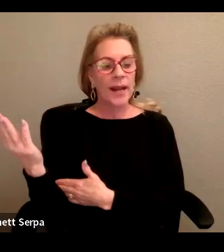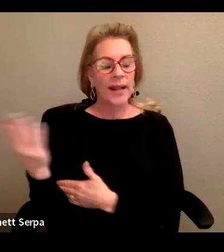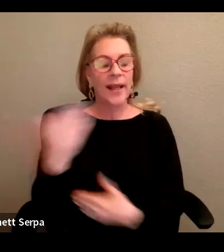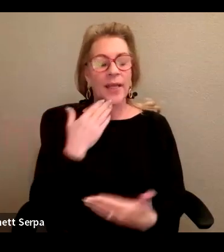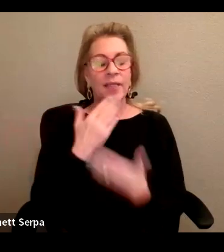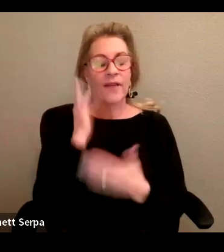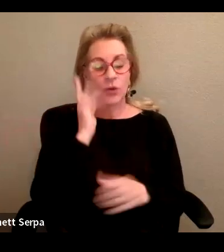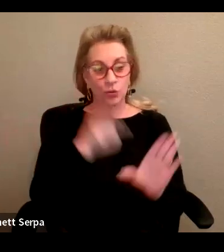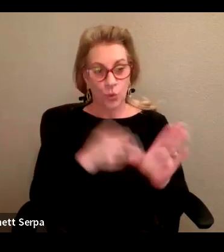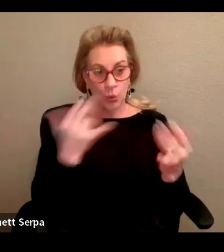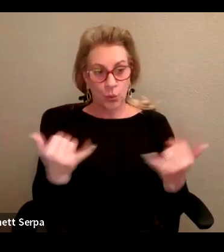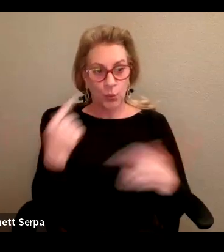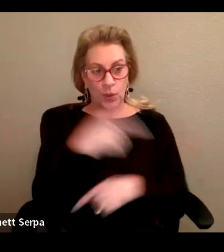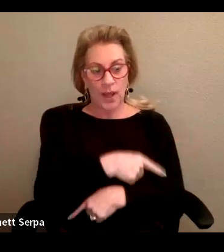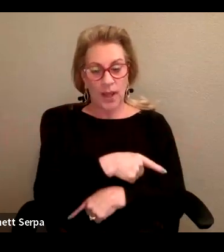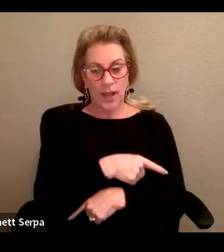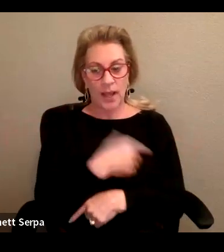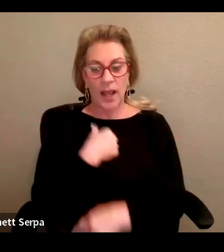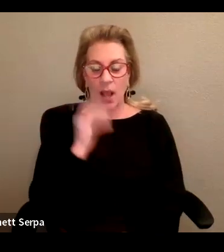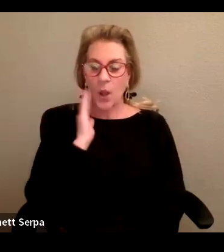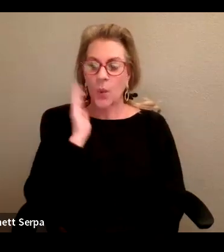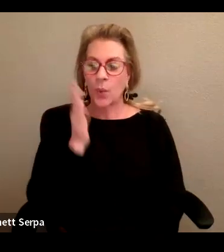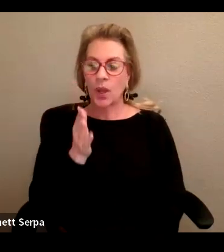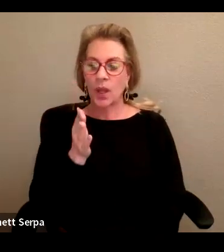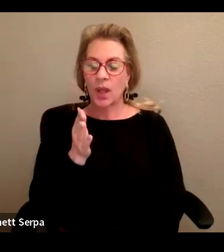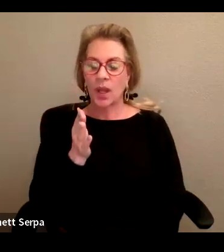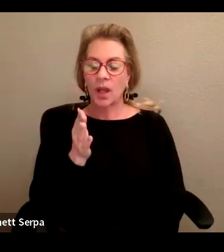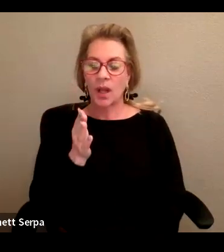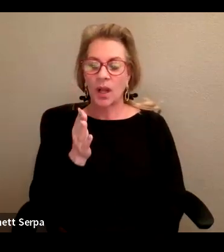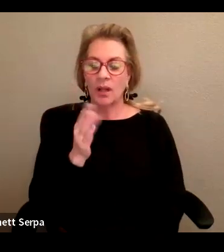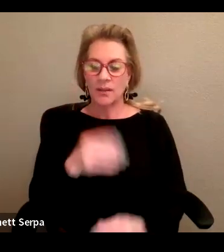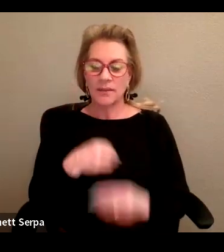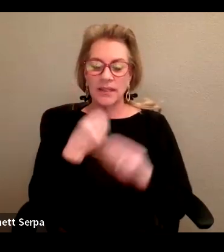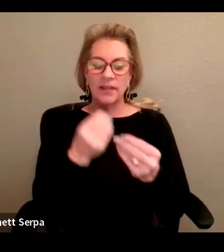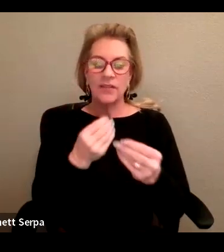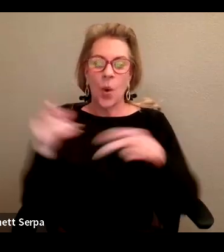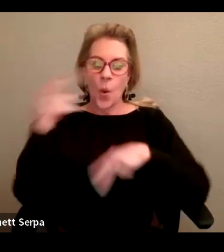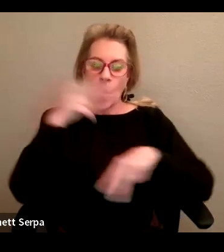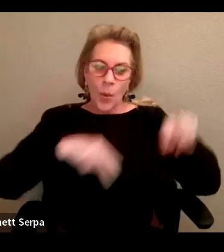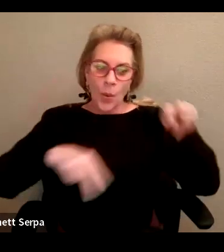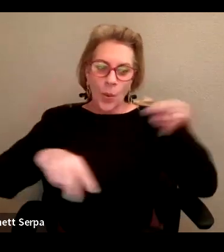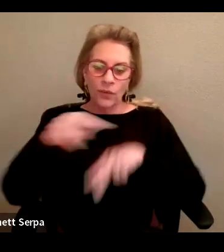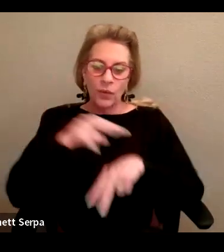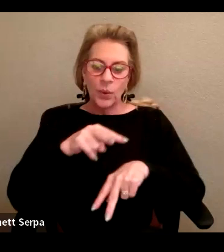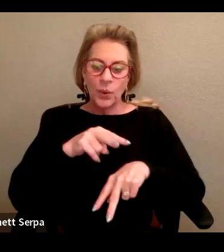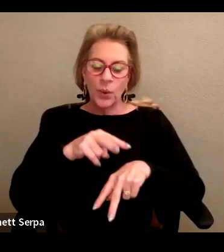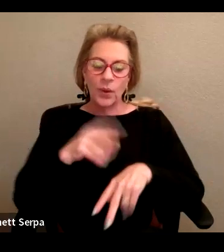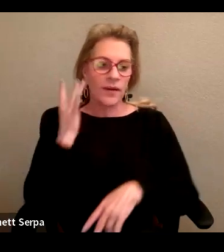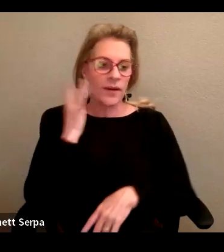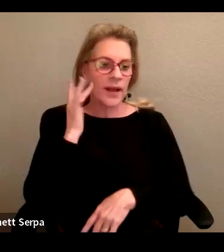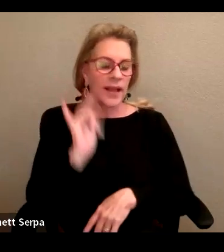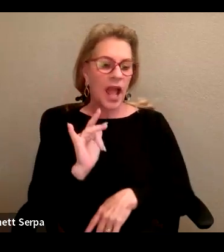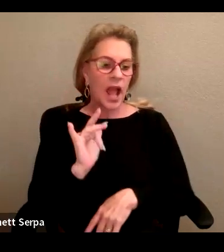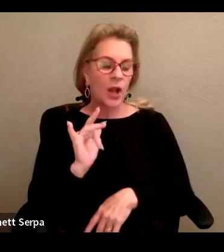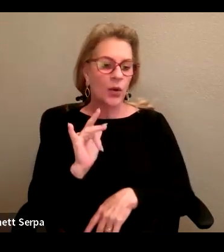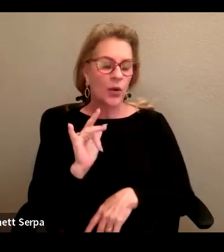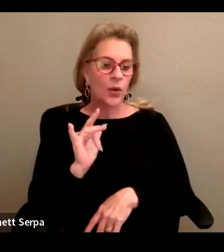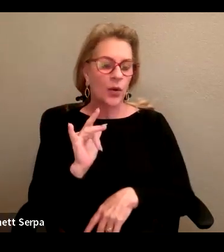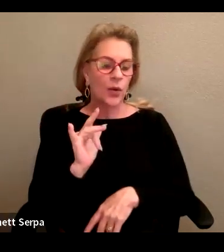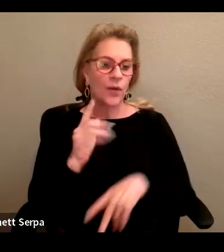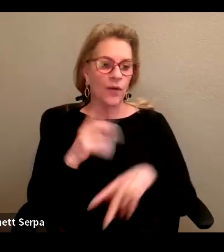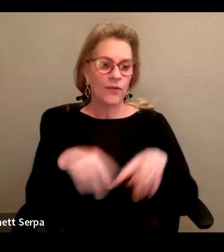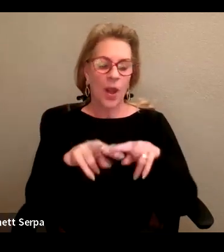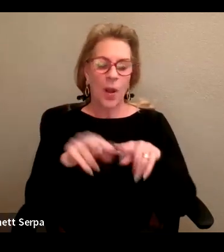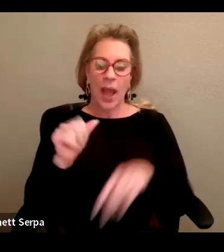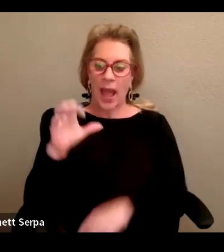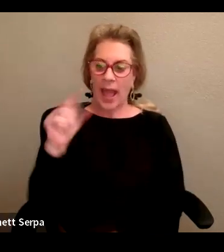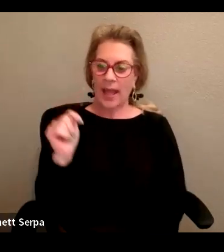today I will today I will provide an overview of the California values act um also known as Senate